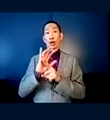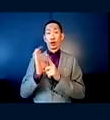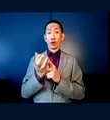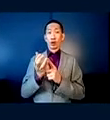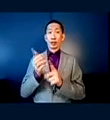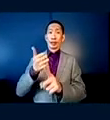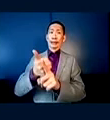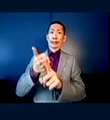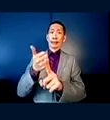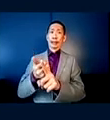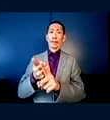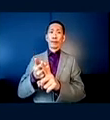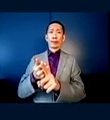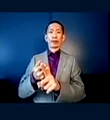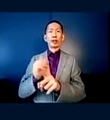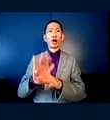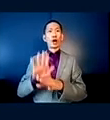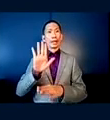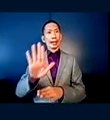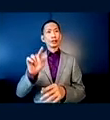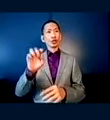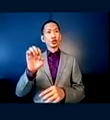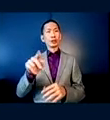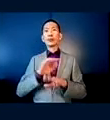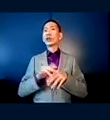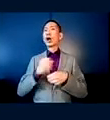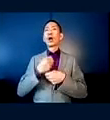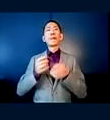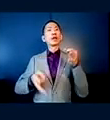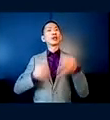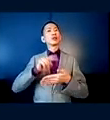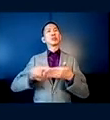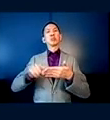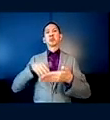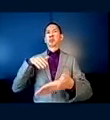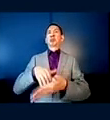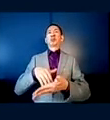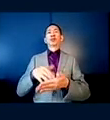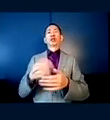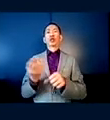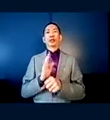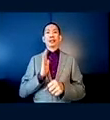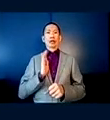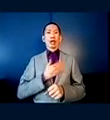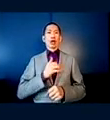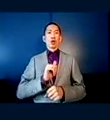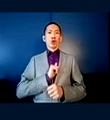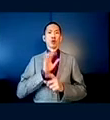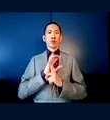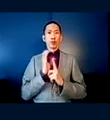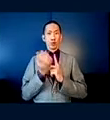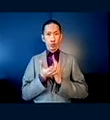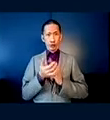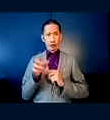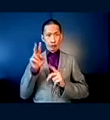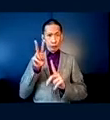TO UNDERSTAND A CULTURE ON ITS OWN TERMS, RATHER THAN MAKING JUDGMENTS USING THE STANDARDS OF